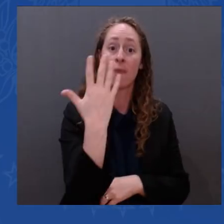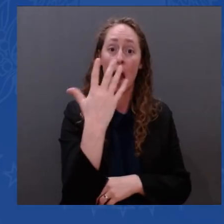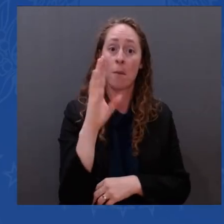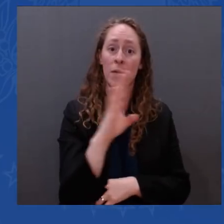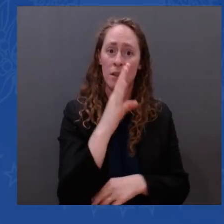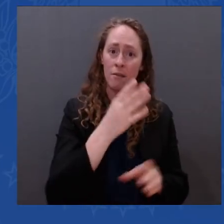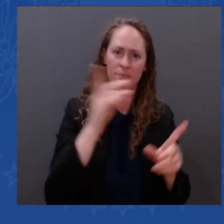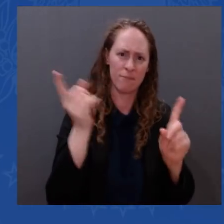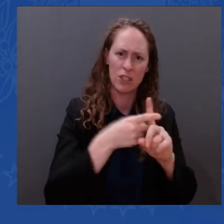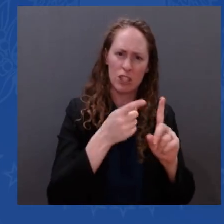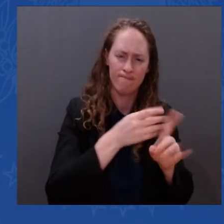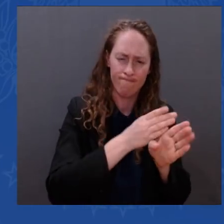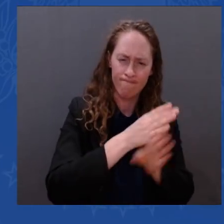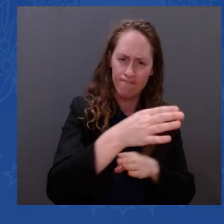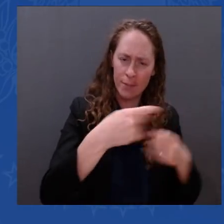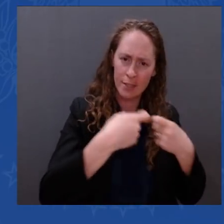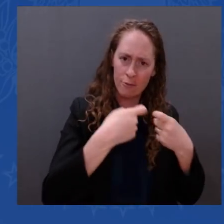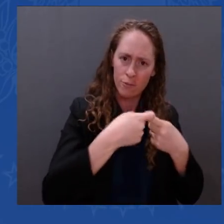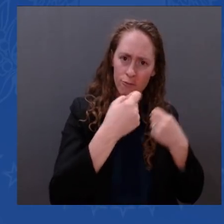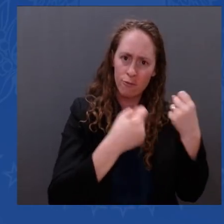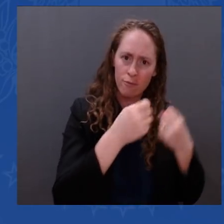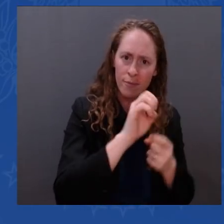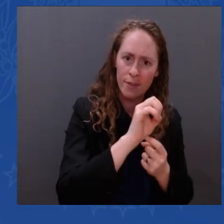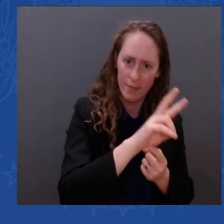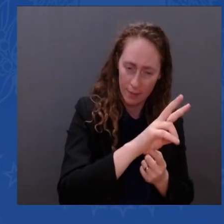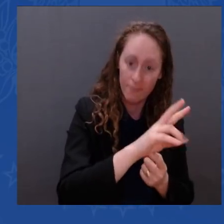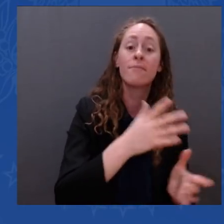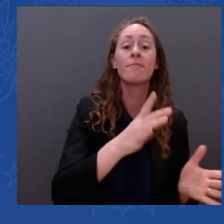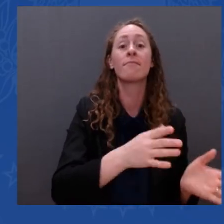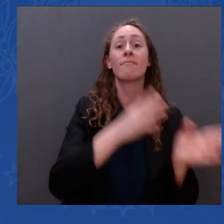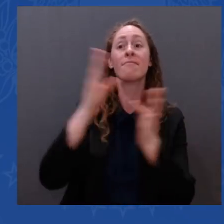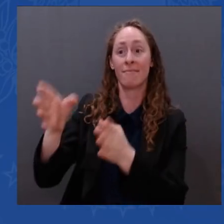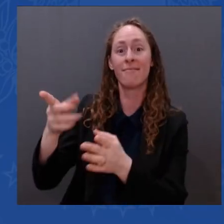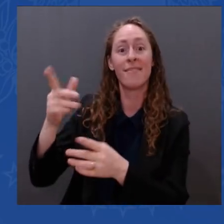near Savannah, Georgia, is going to create more than 8,000 new American jobs.